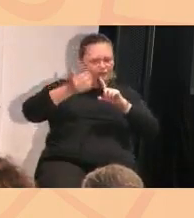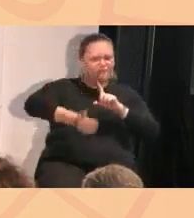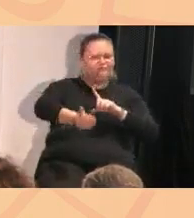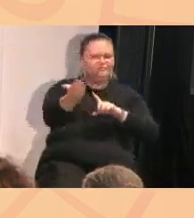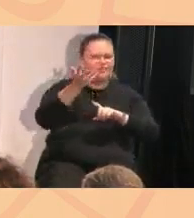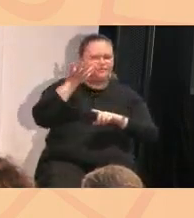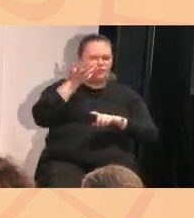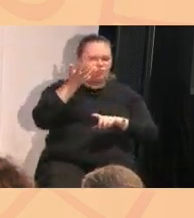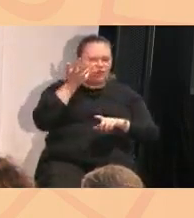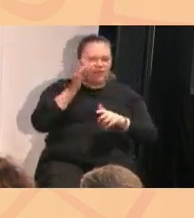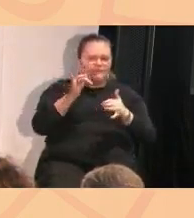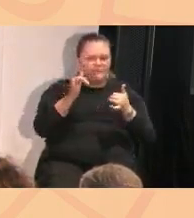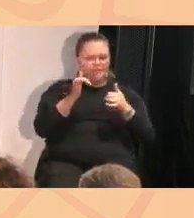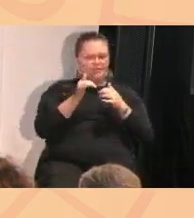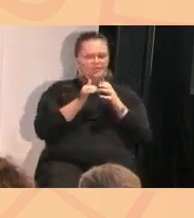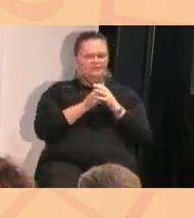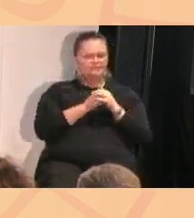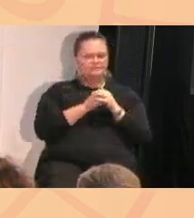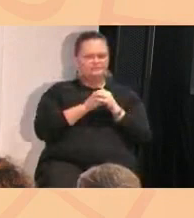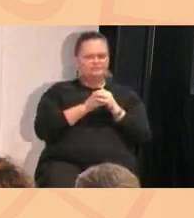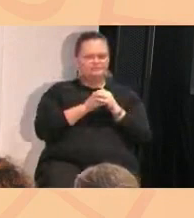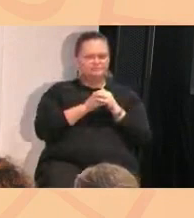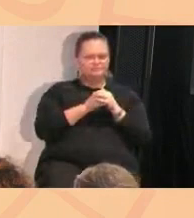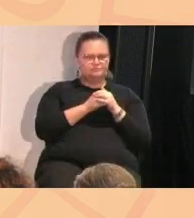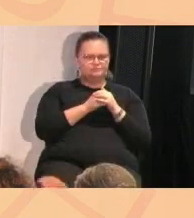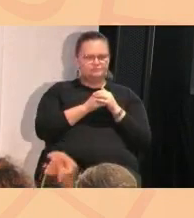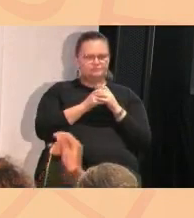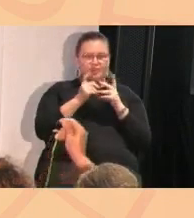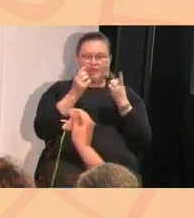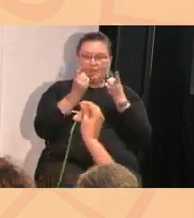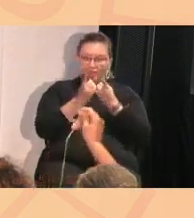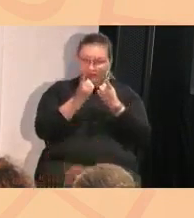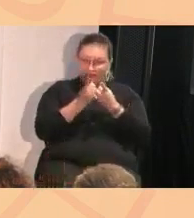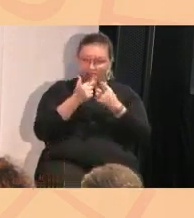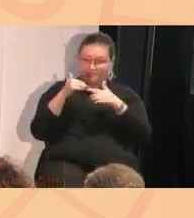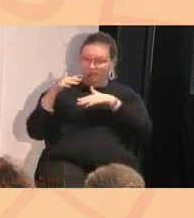I need to go back and undo things I've done.